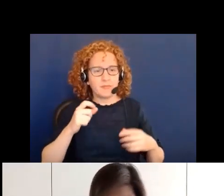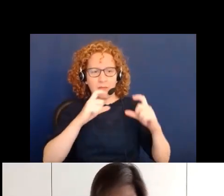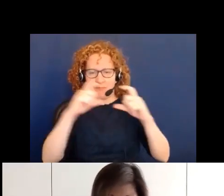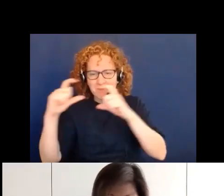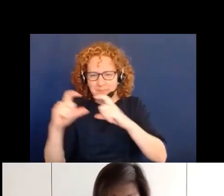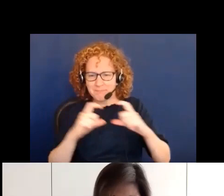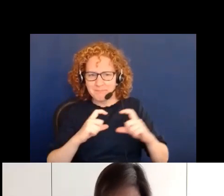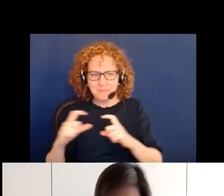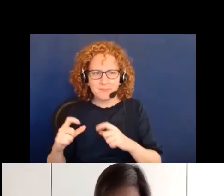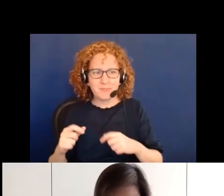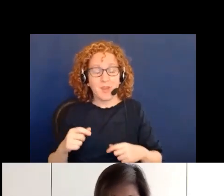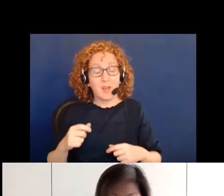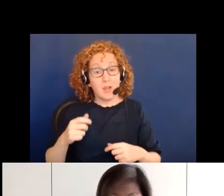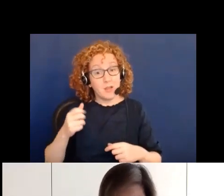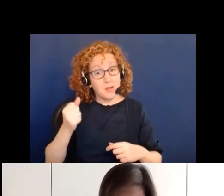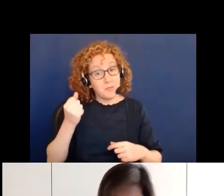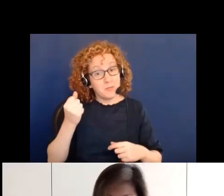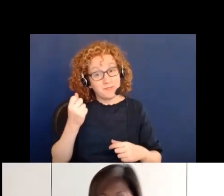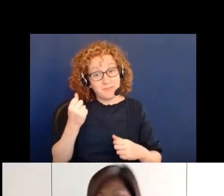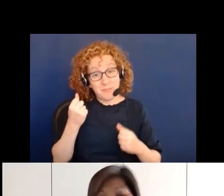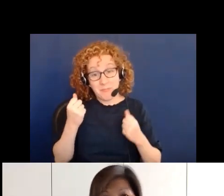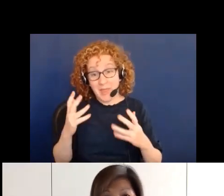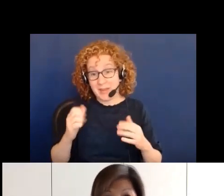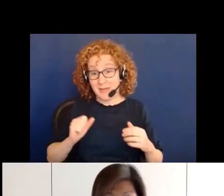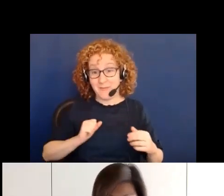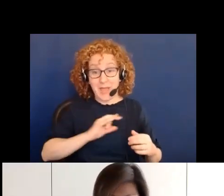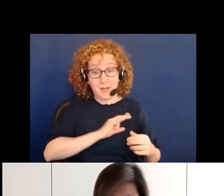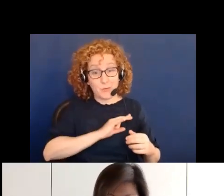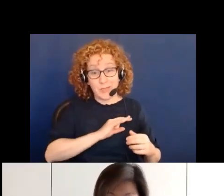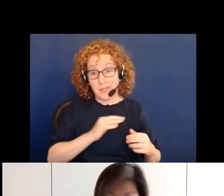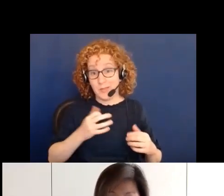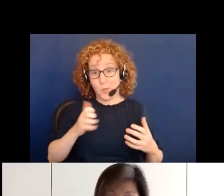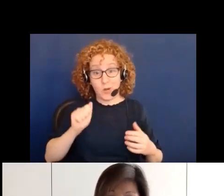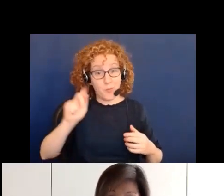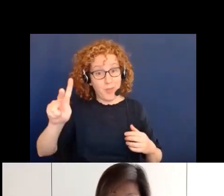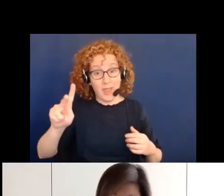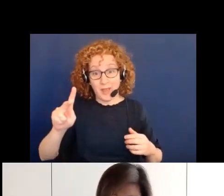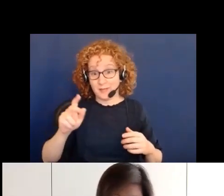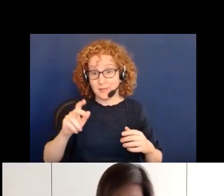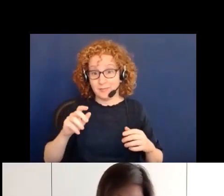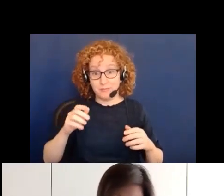teaching virtually and don't want to return or trying to solve the puzzle of juggling hybrid,